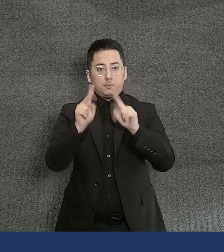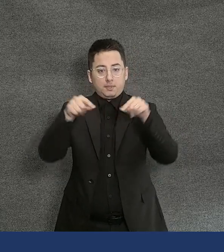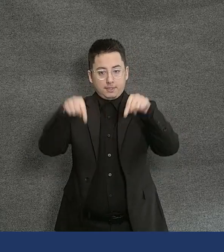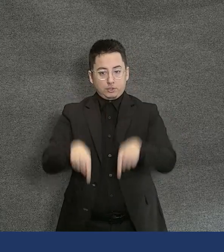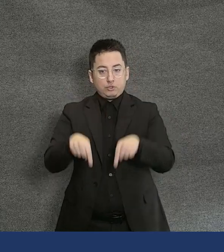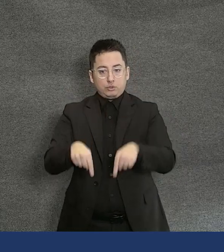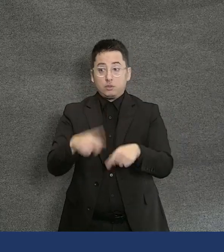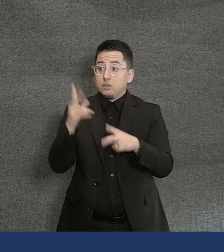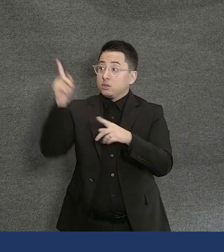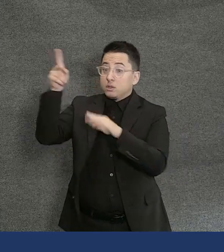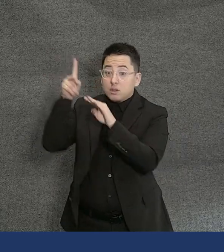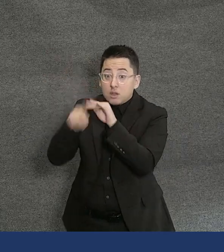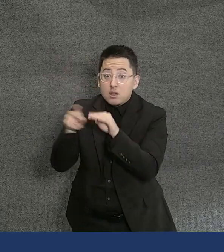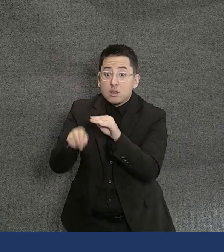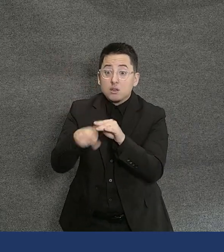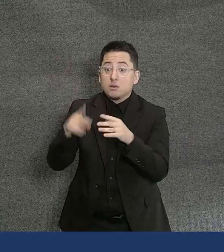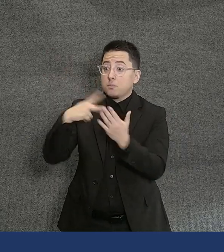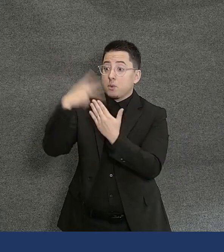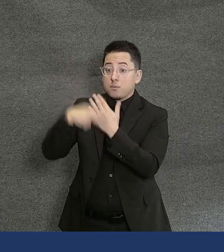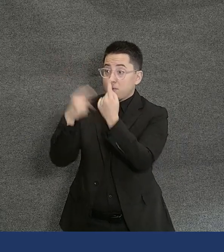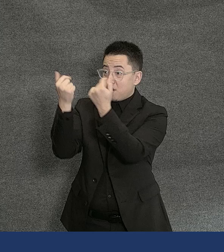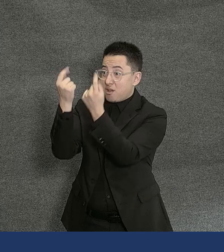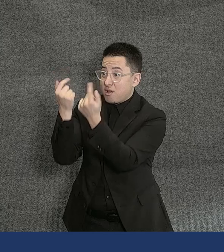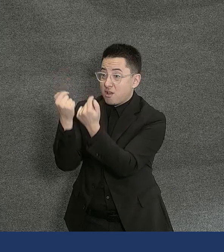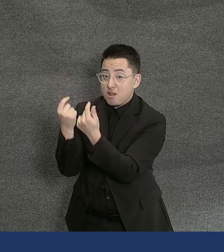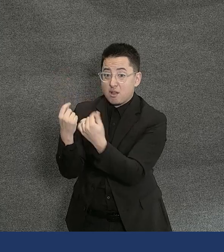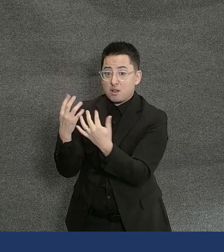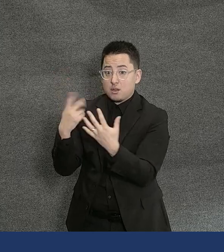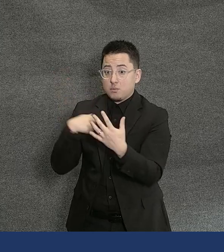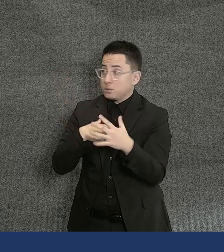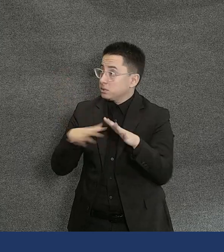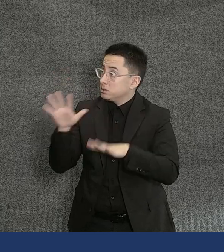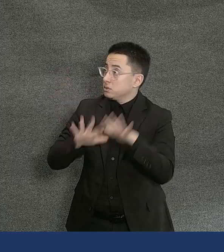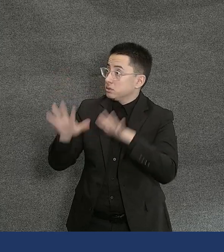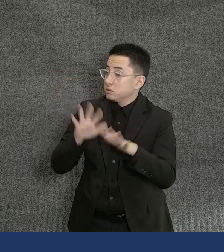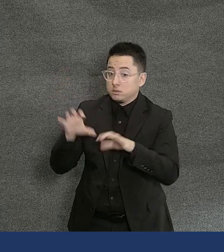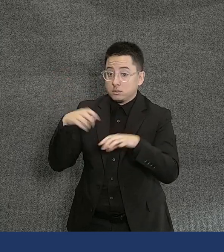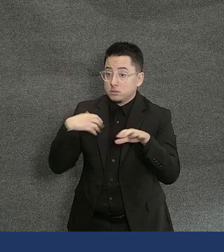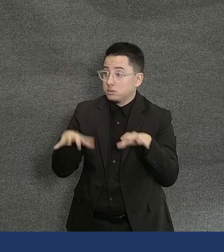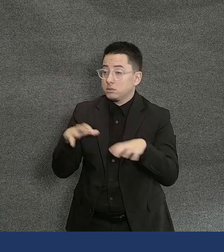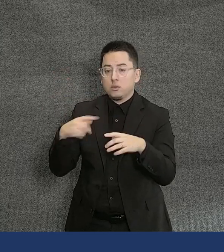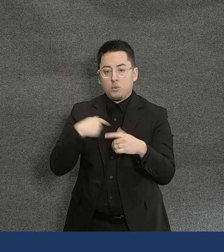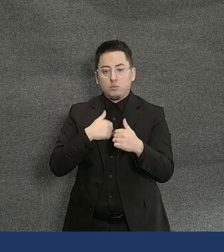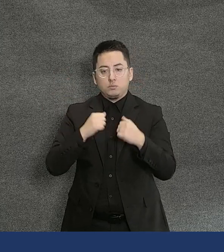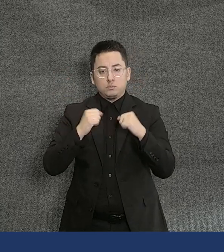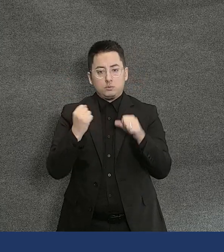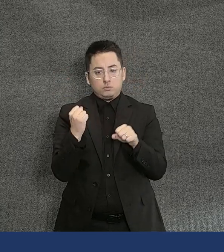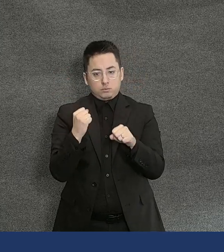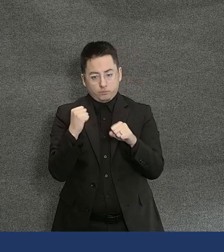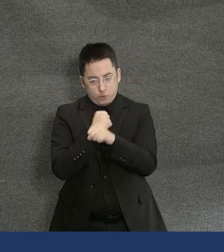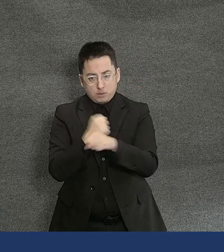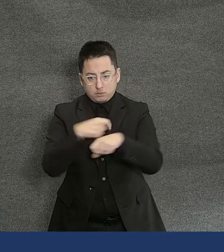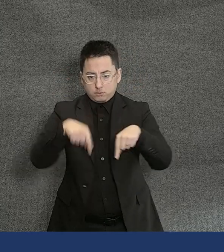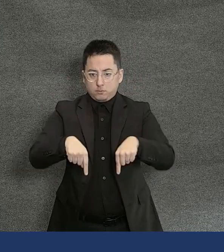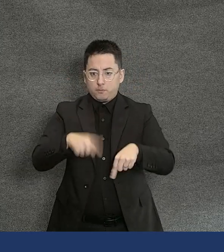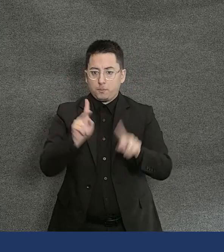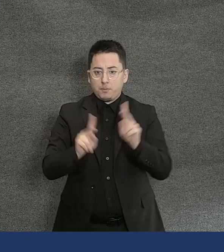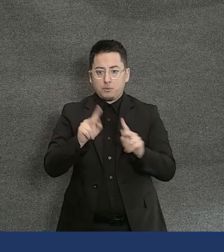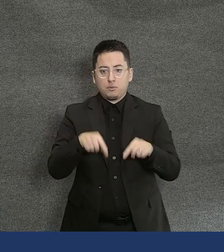of programs, that we are protecting Minnesotans. And in this space, Minnesotans with disabilities,